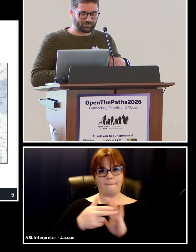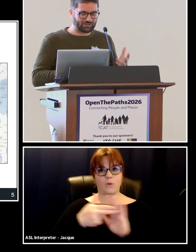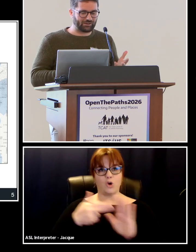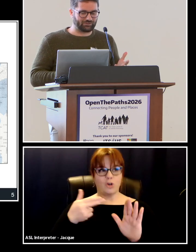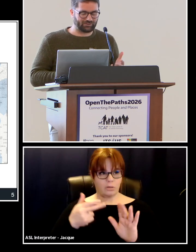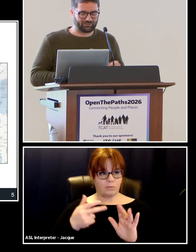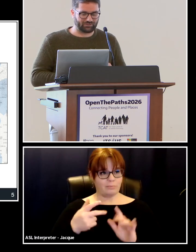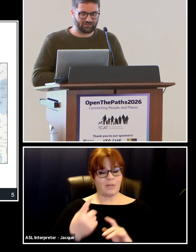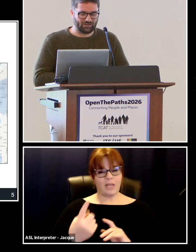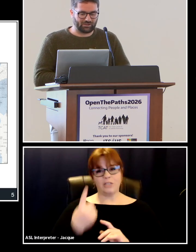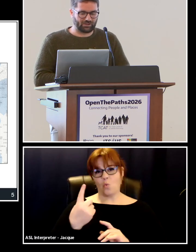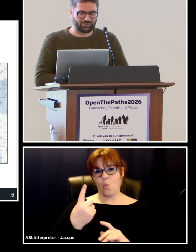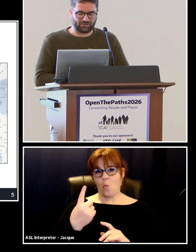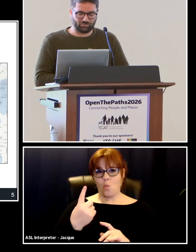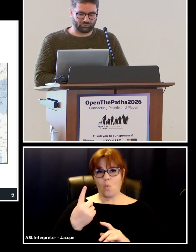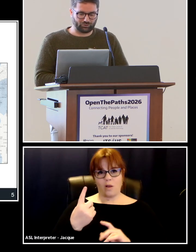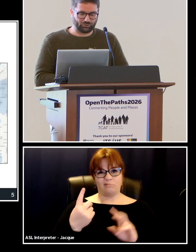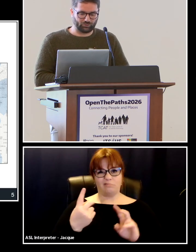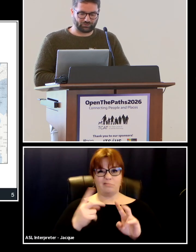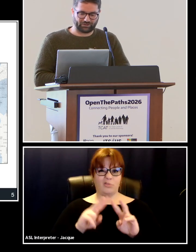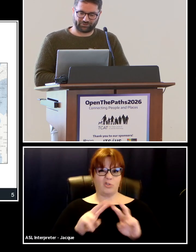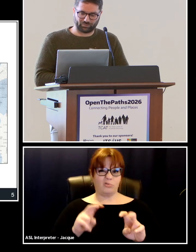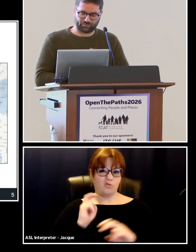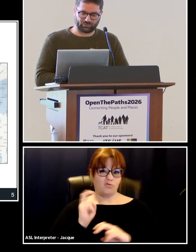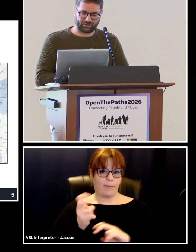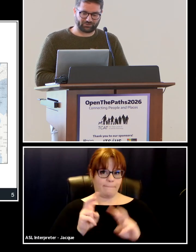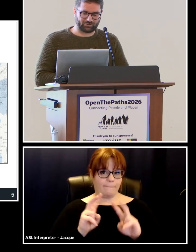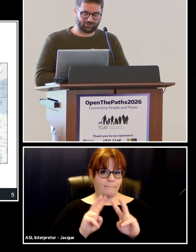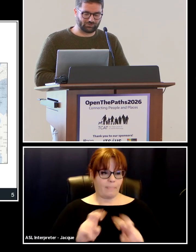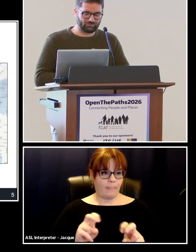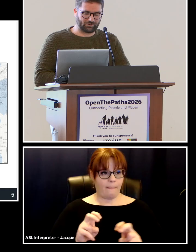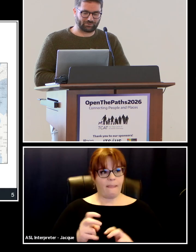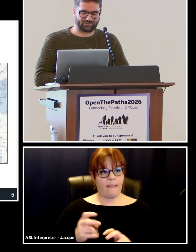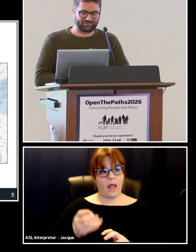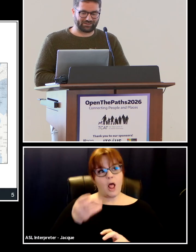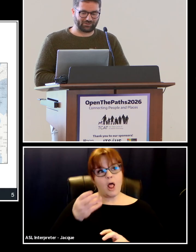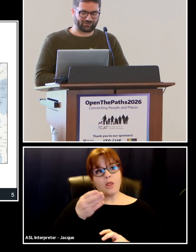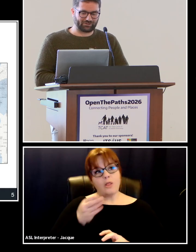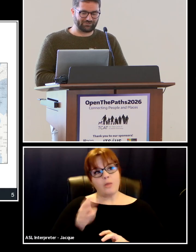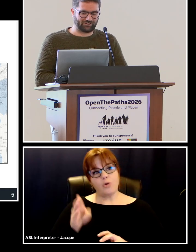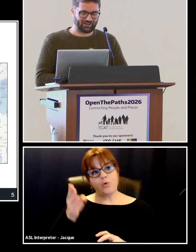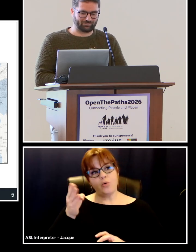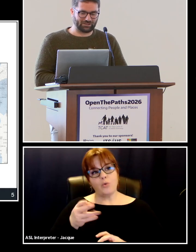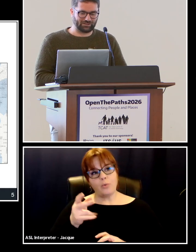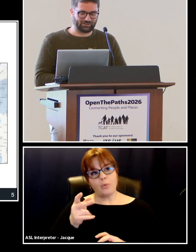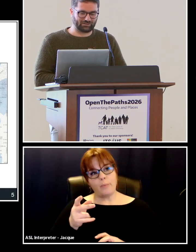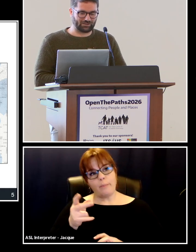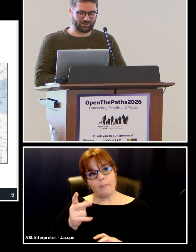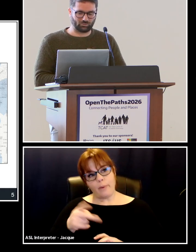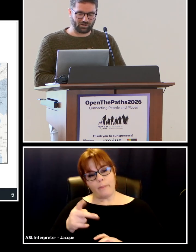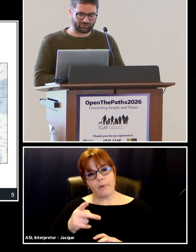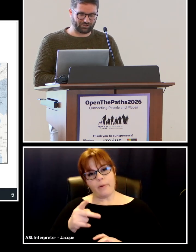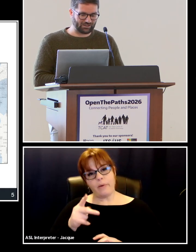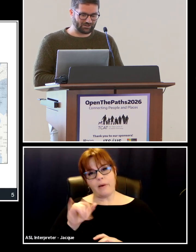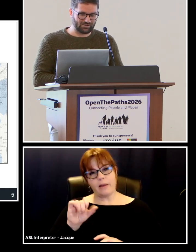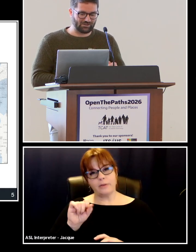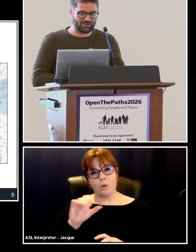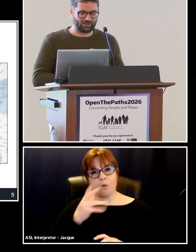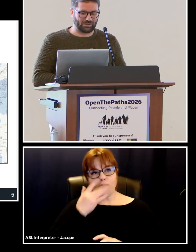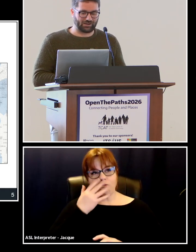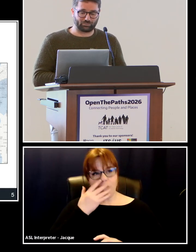trip analysis. Uh the blue/p purple isochrone represents a 35 minute uh walk shed um at a